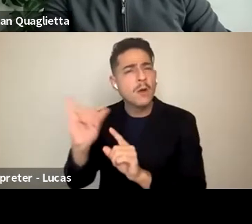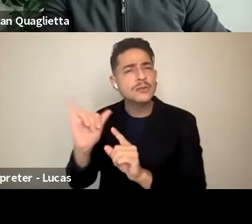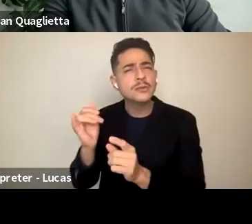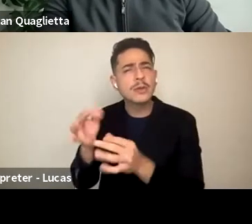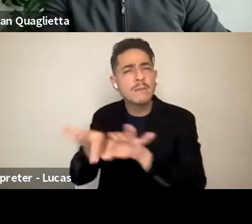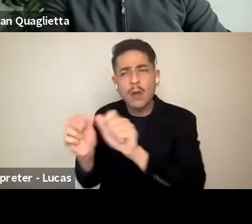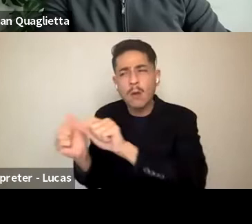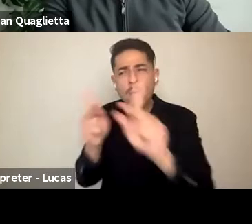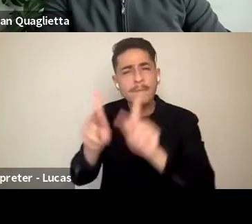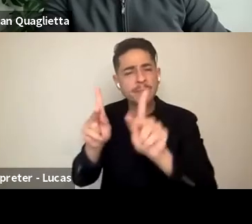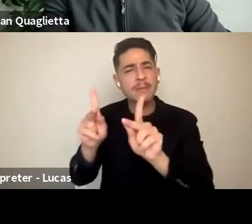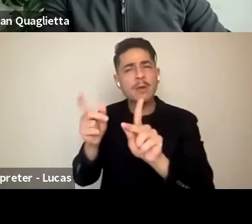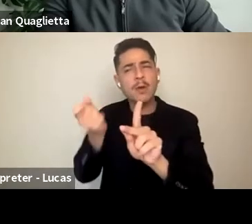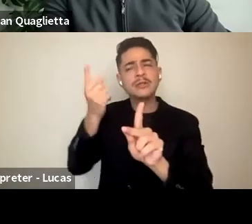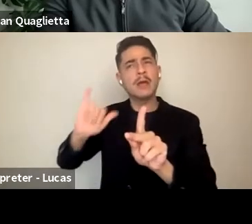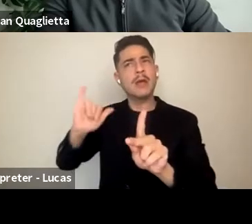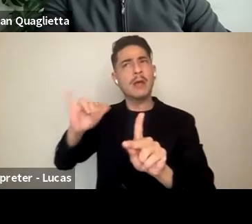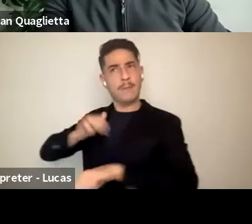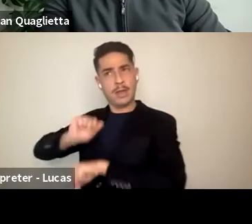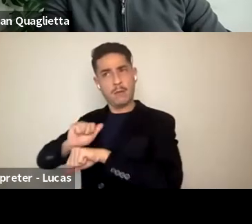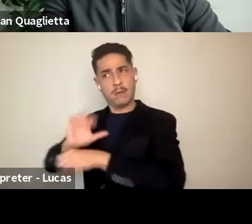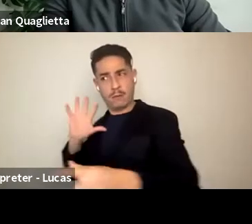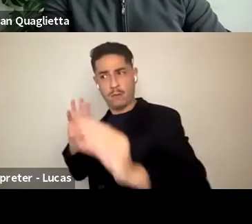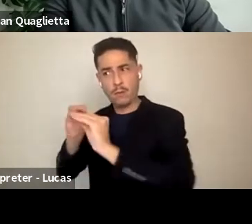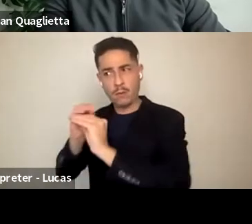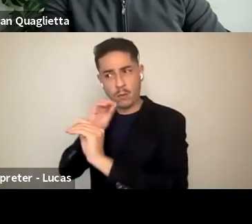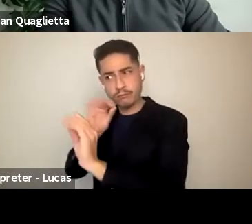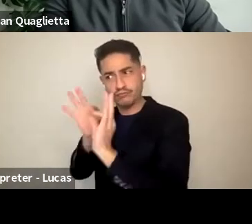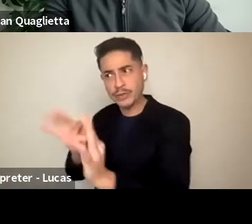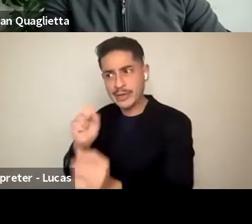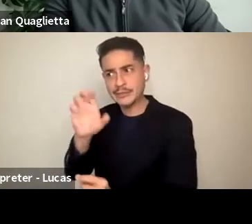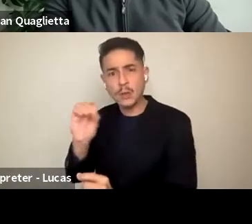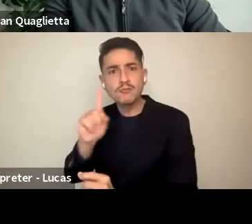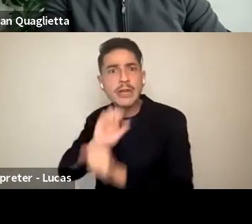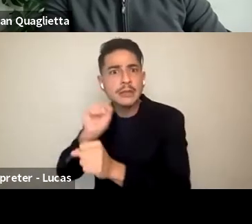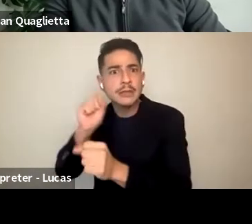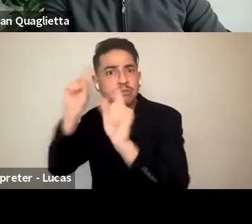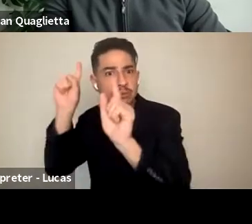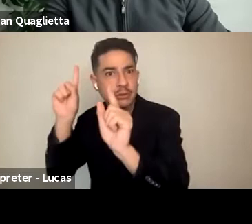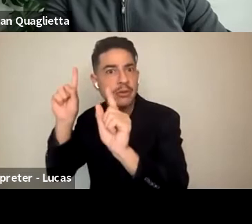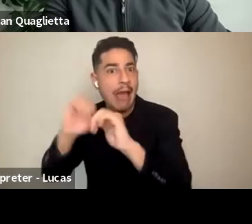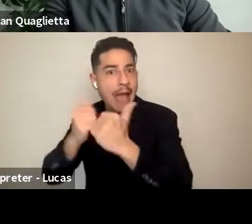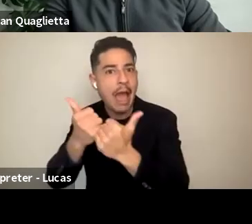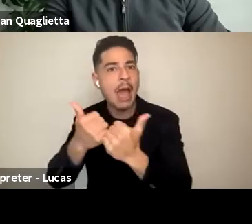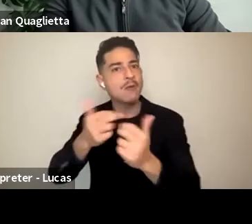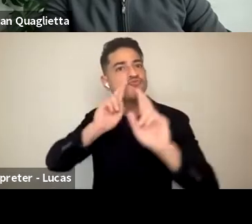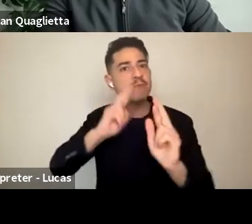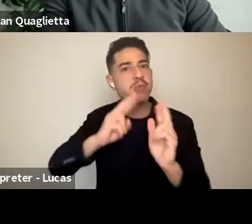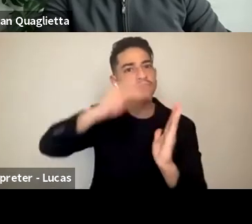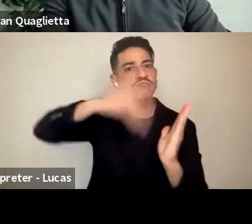that they did make a difference. And how can you get that kind of communication going within the company? And those are just the things off the top of my head?